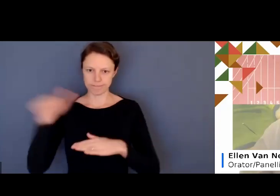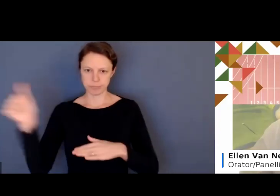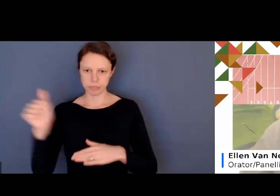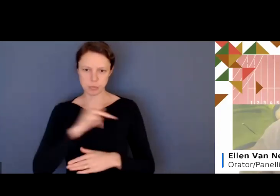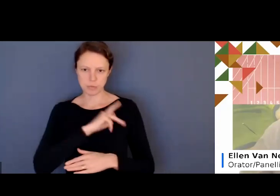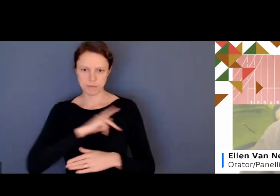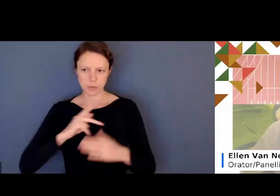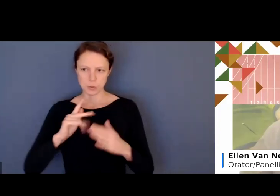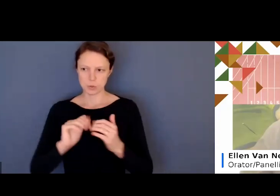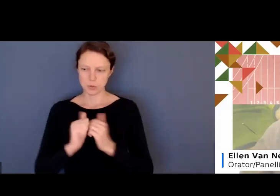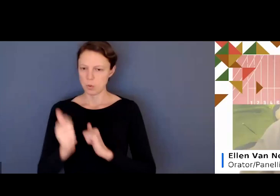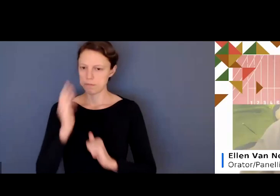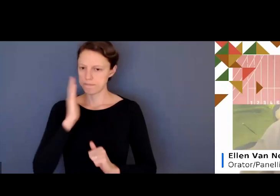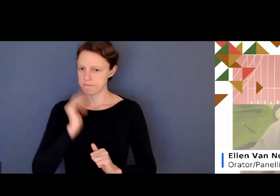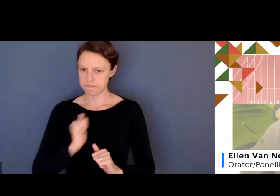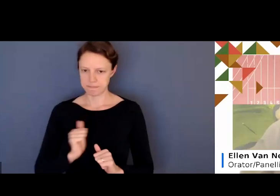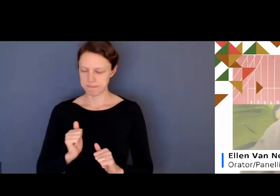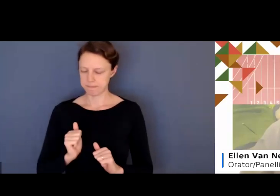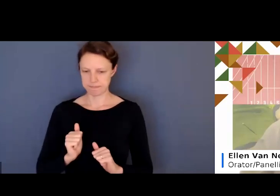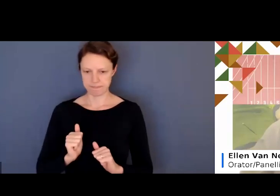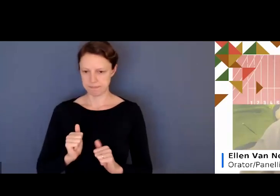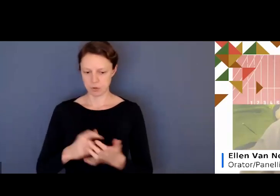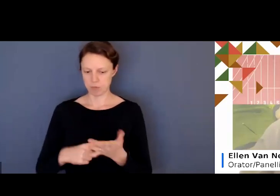anti-racist stance in Australian sport